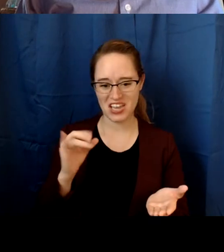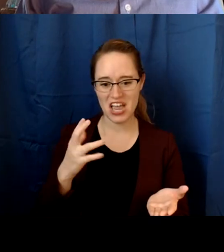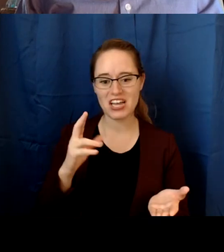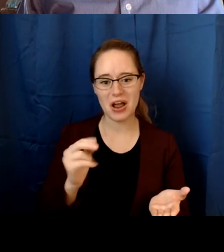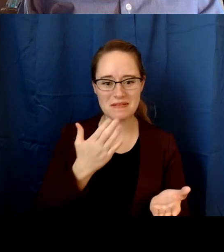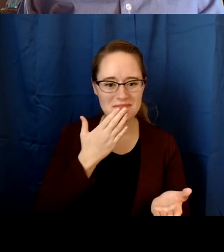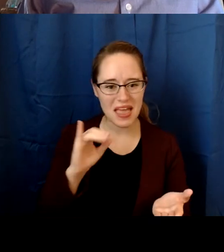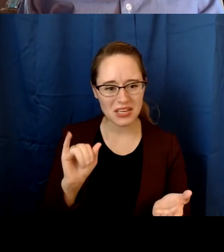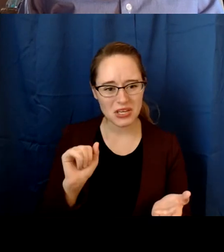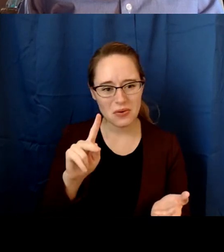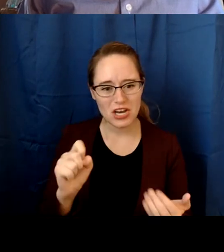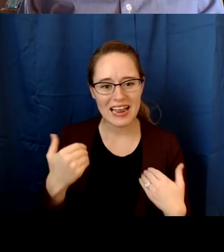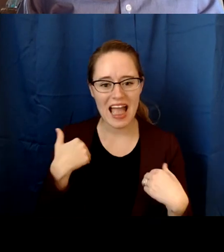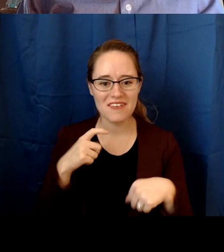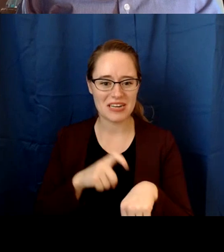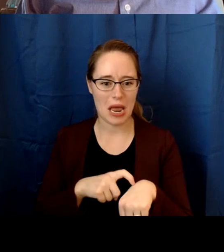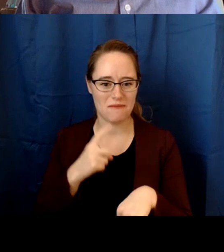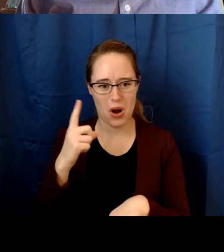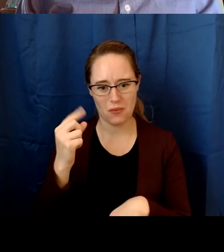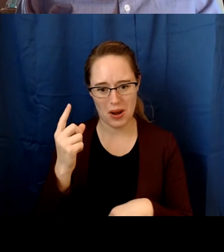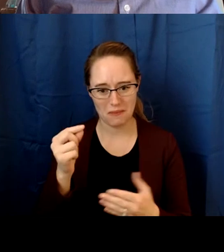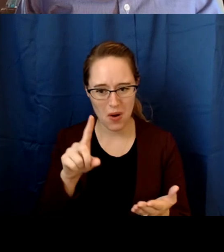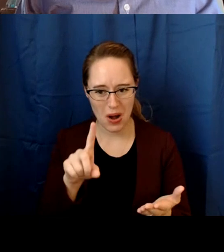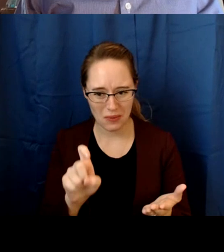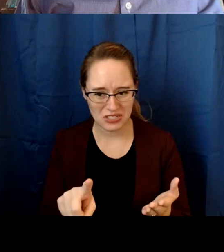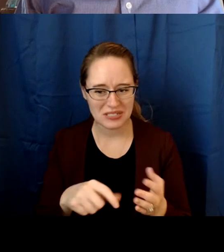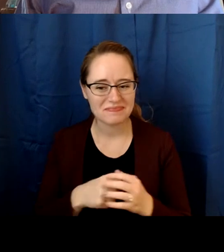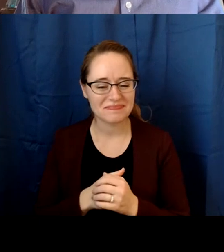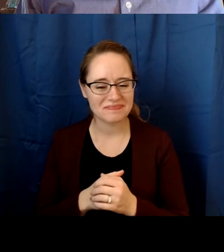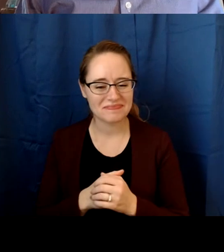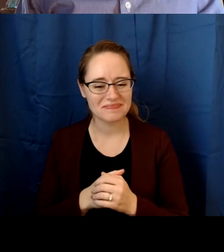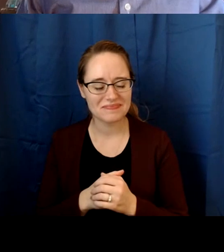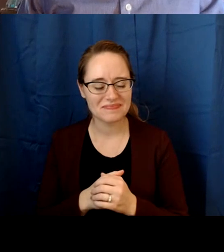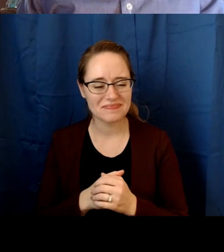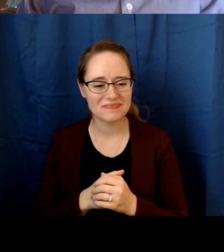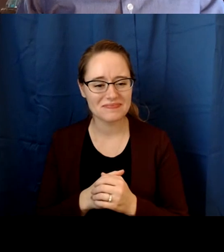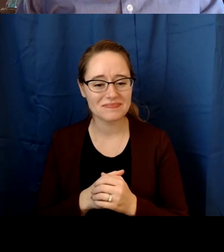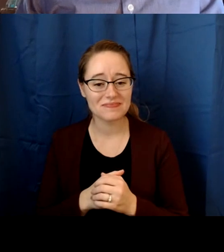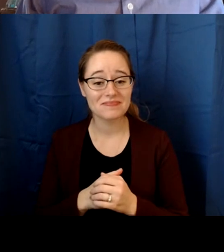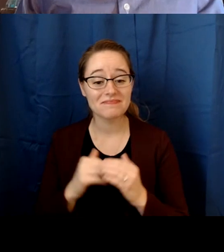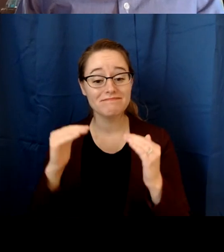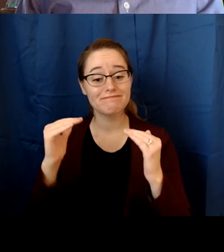We got time for one more question. So our question-- I'm wondering is,